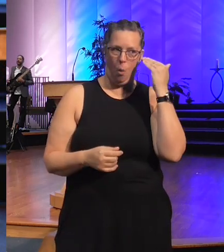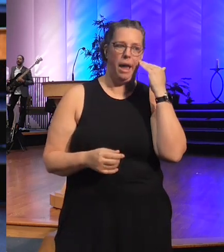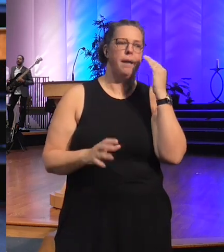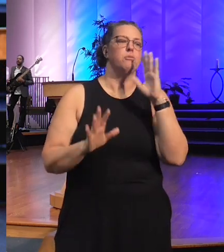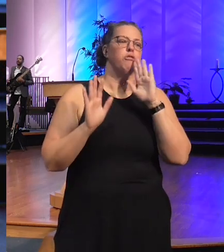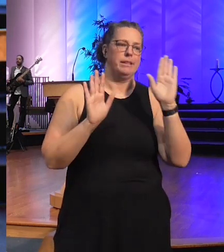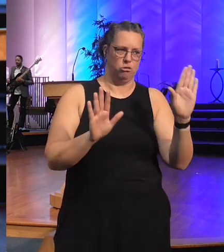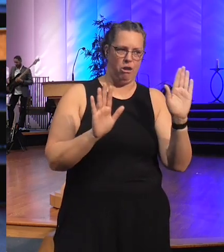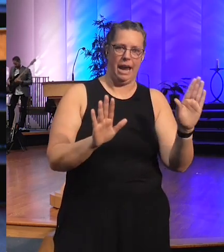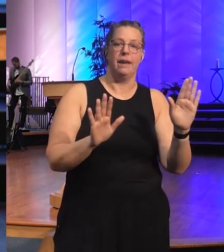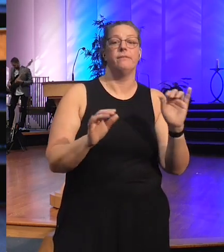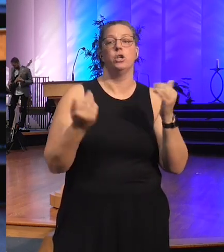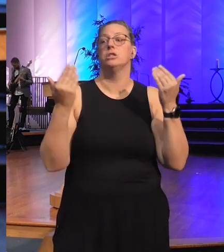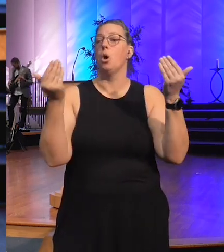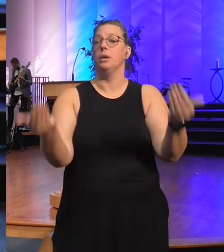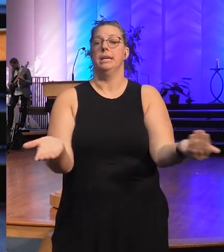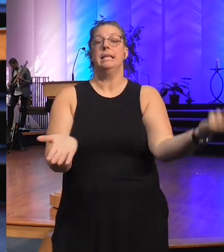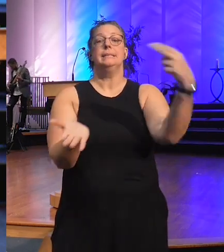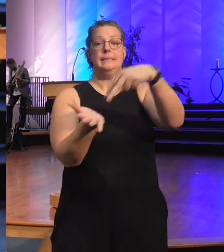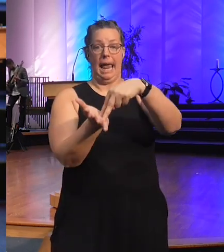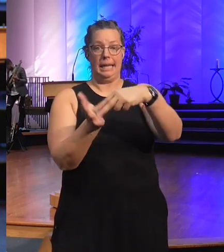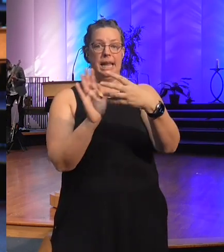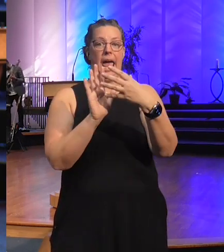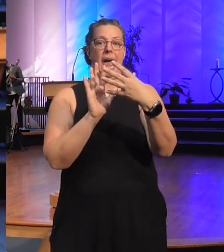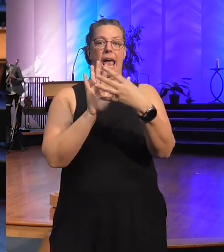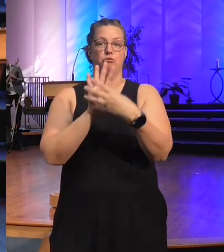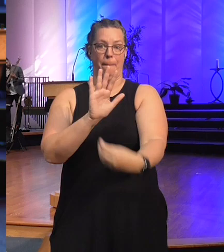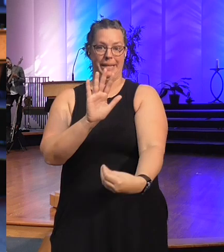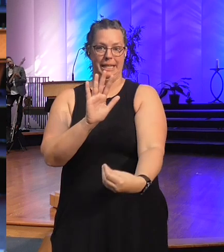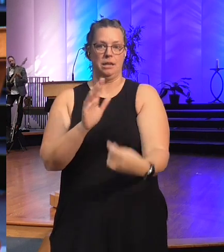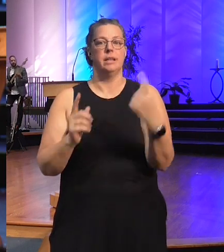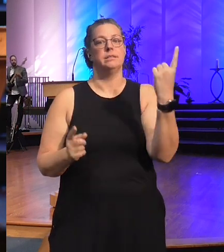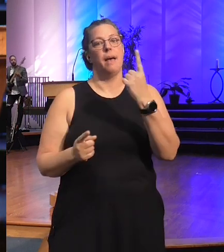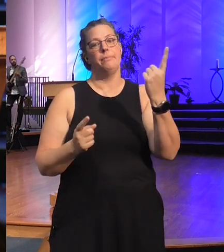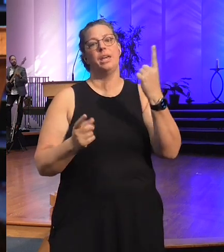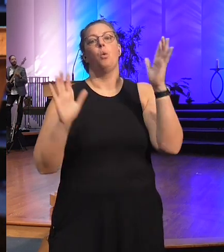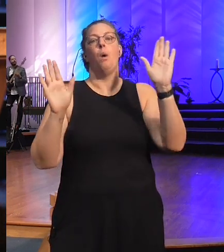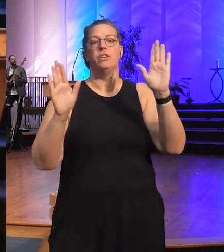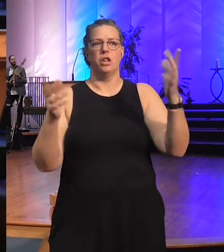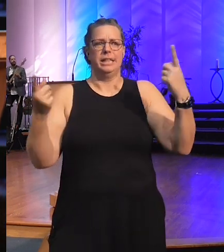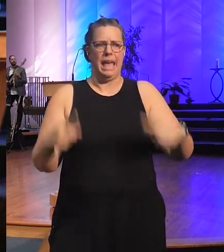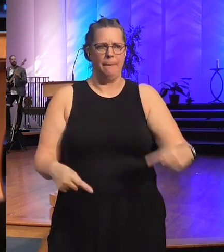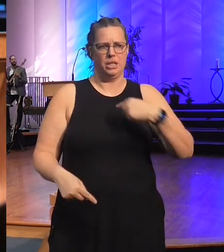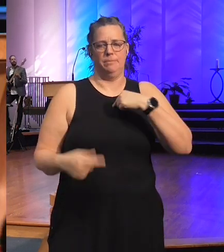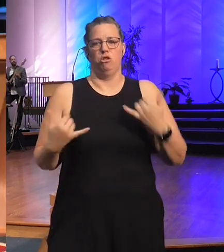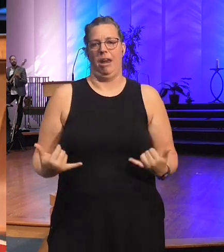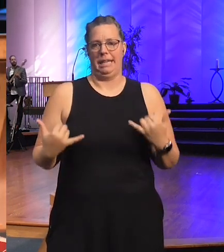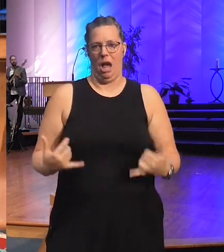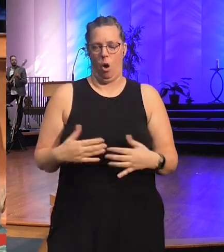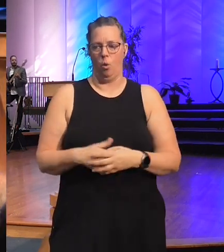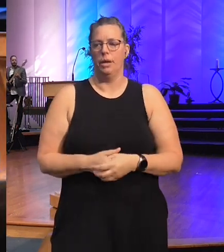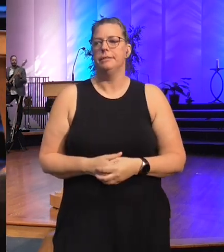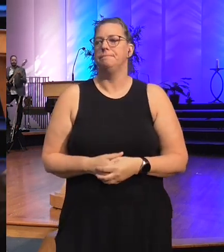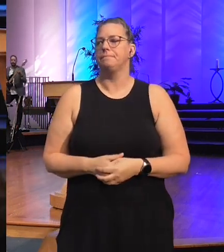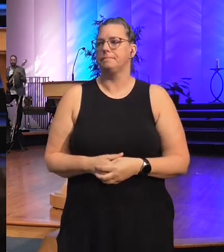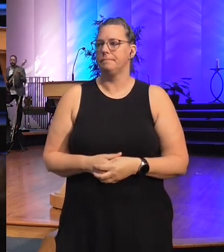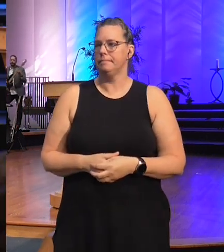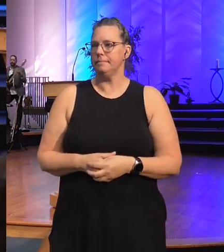you'd like stand and repeat after me something wonderful is happening to me right now it is